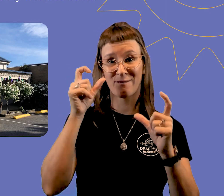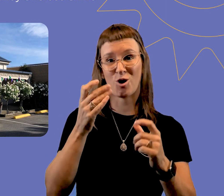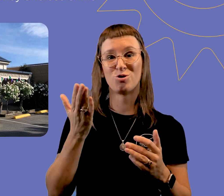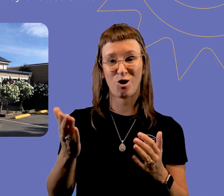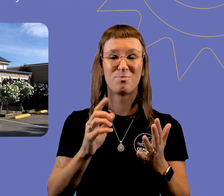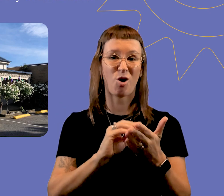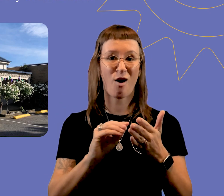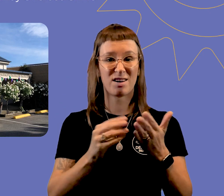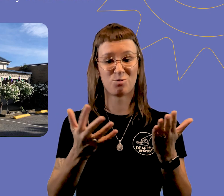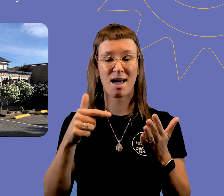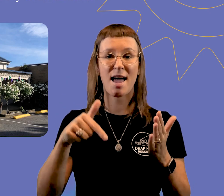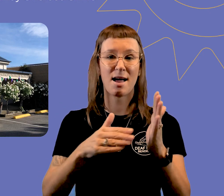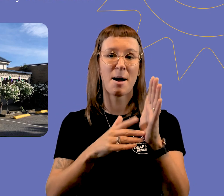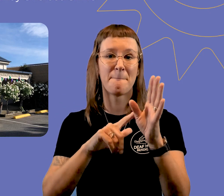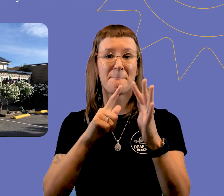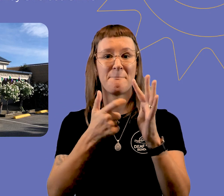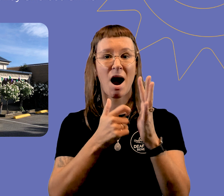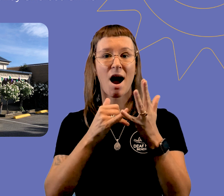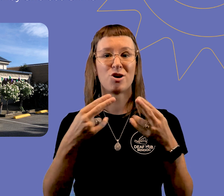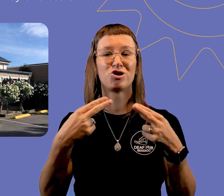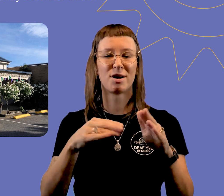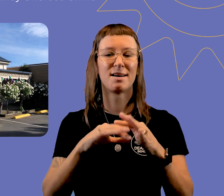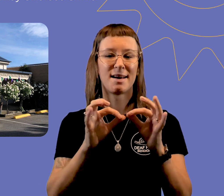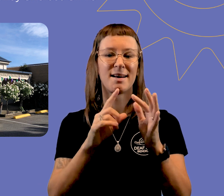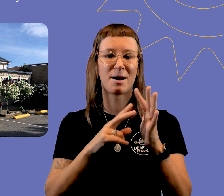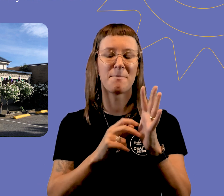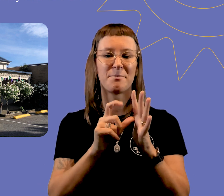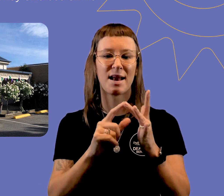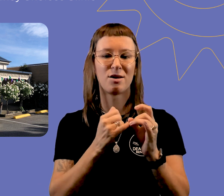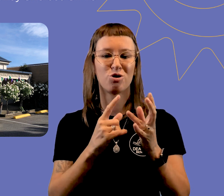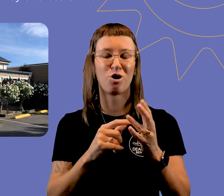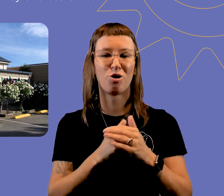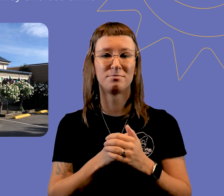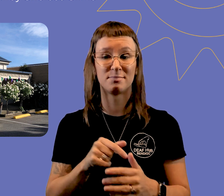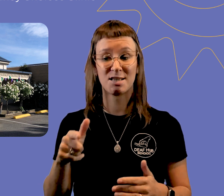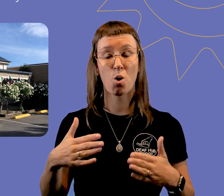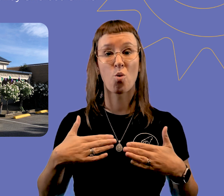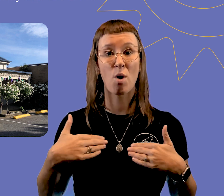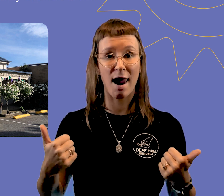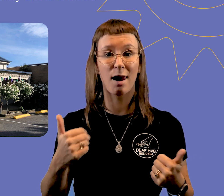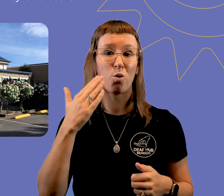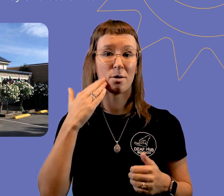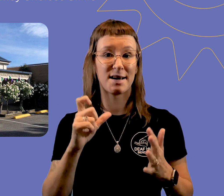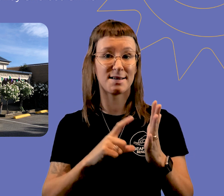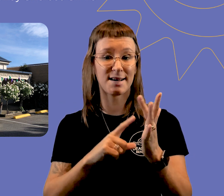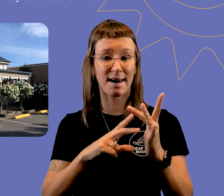Here is a photo of our office front in Myers Street Bendigo. Where our Well Women's Clinic and Pregnancy Choices Clinic are located.